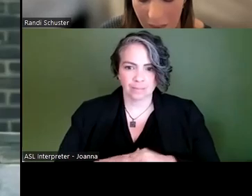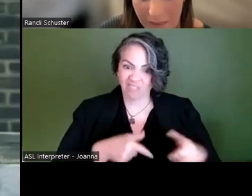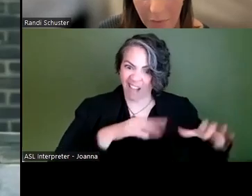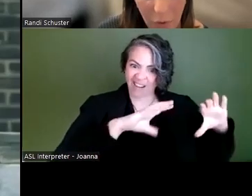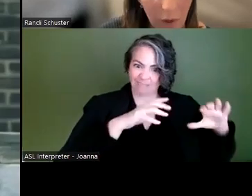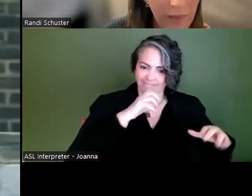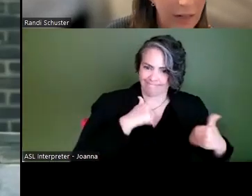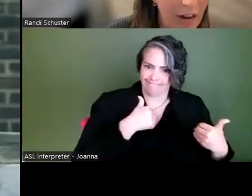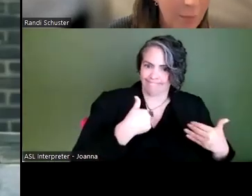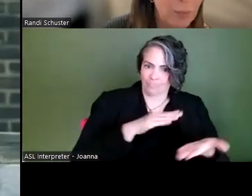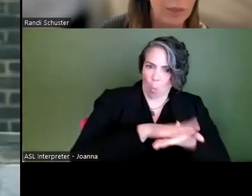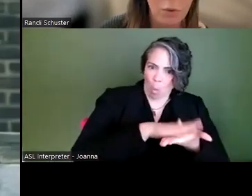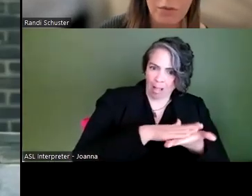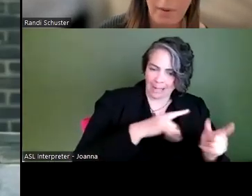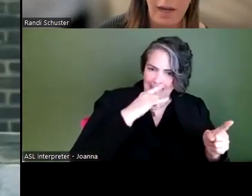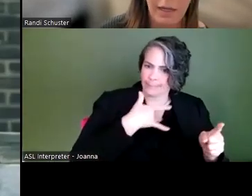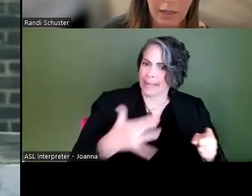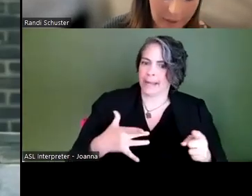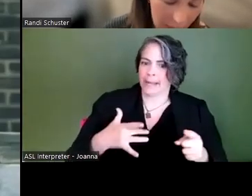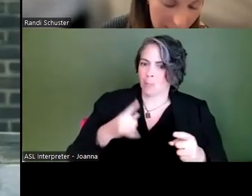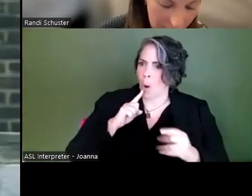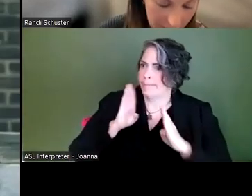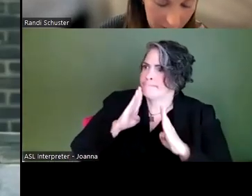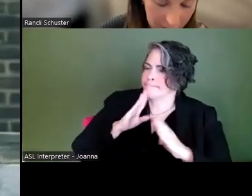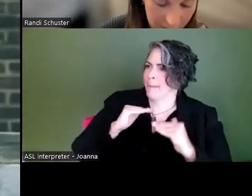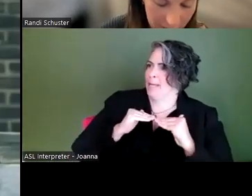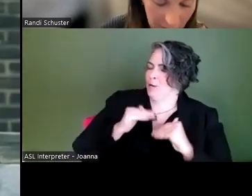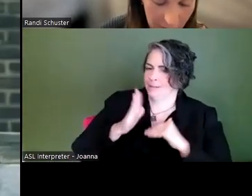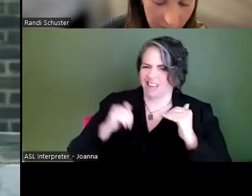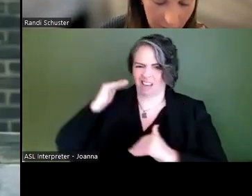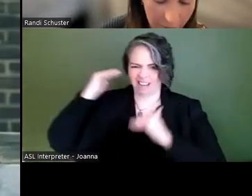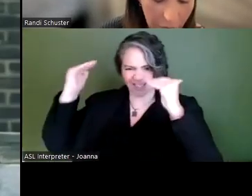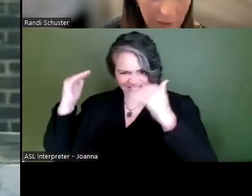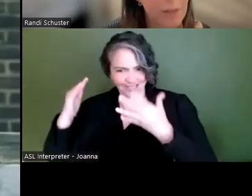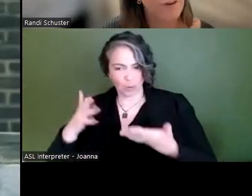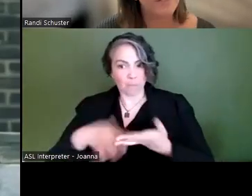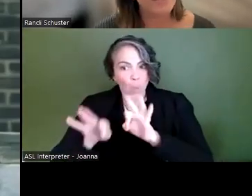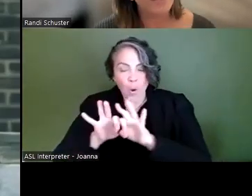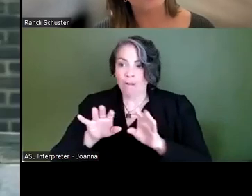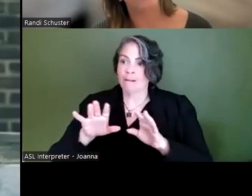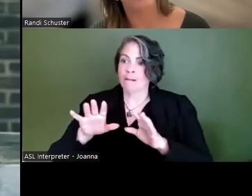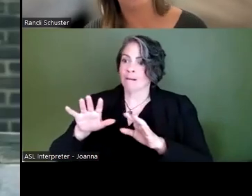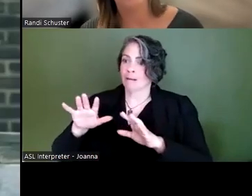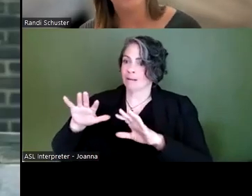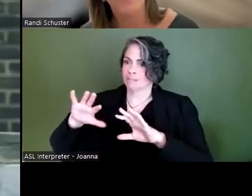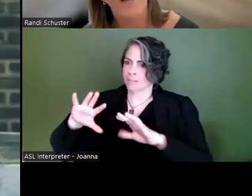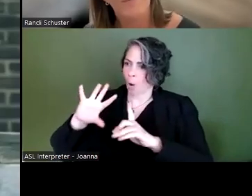And some of the work that I've been really moved by in kind of serving as the foundation for